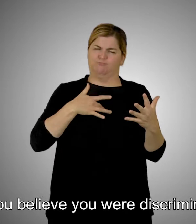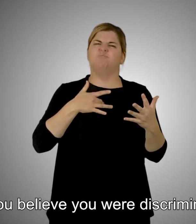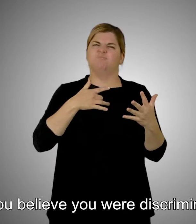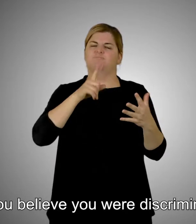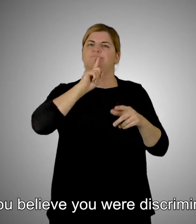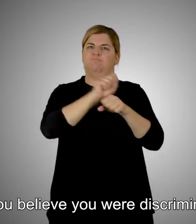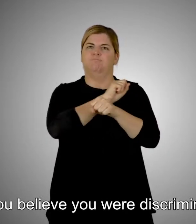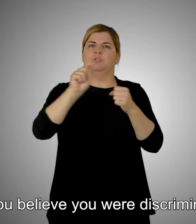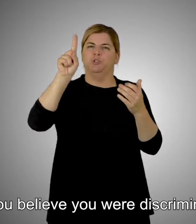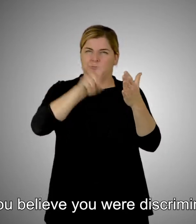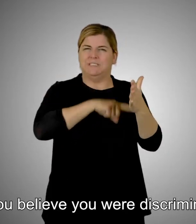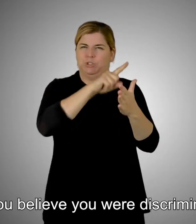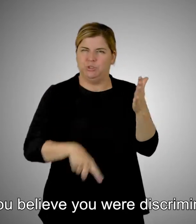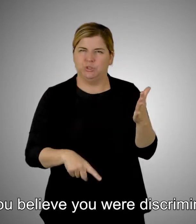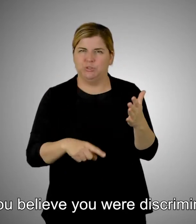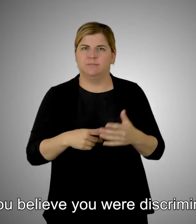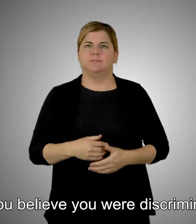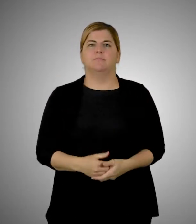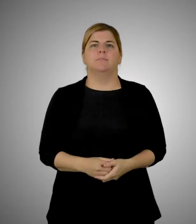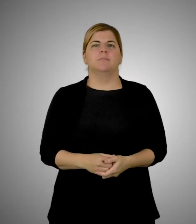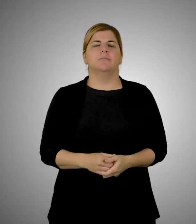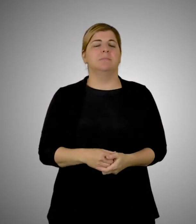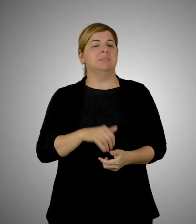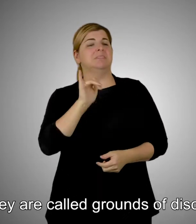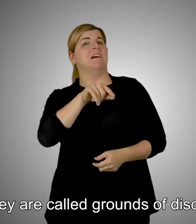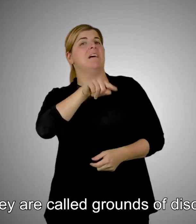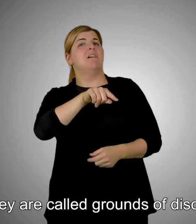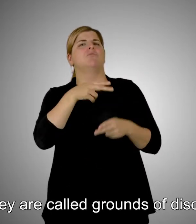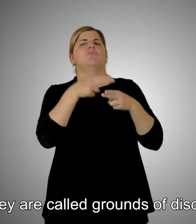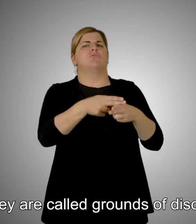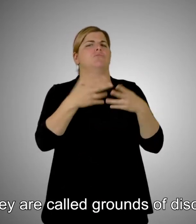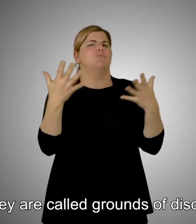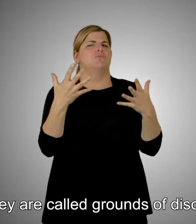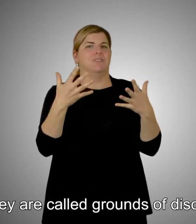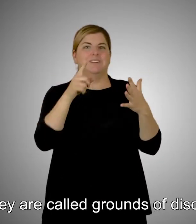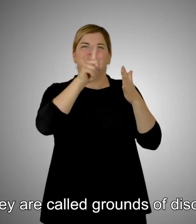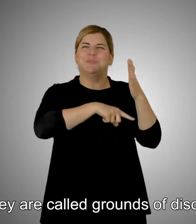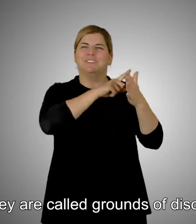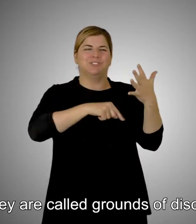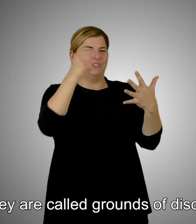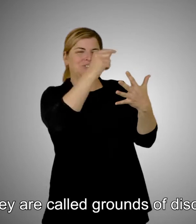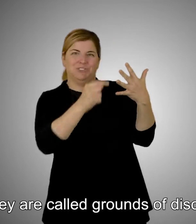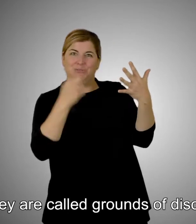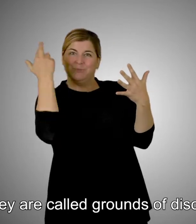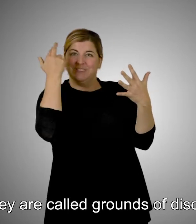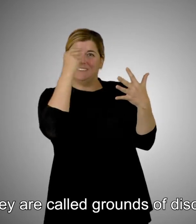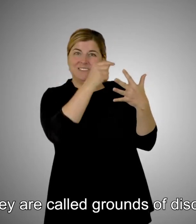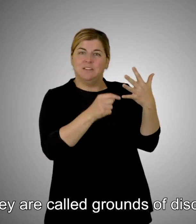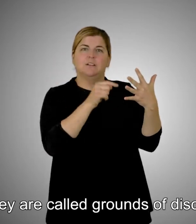why you believe you were discriminated against. They are called grounds of discrimination